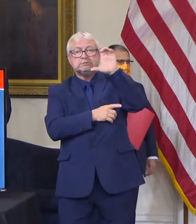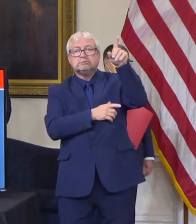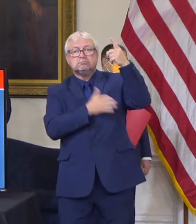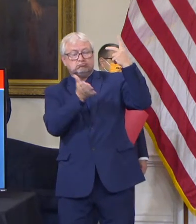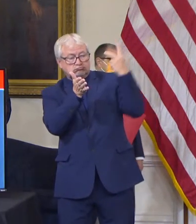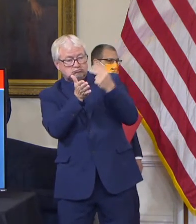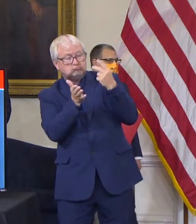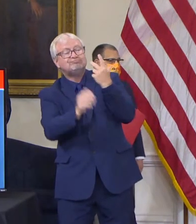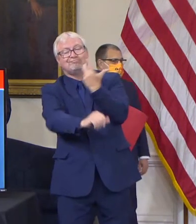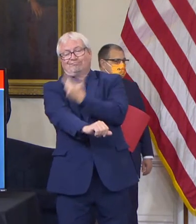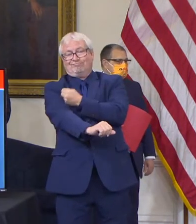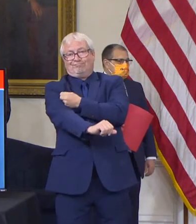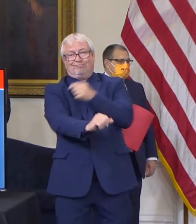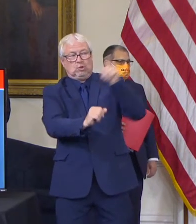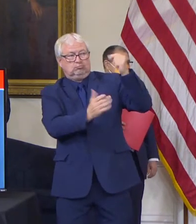began administering boosters to immunocomprised Marylanders.